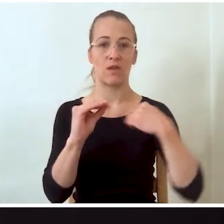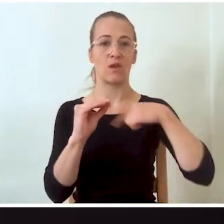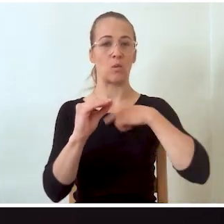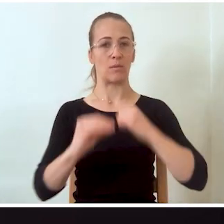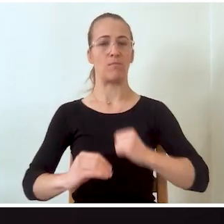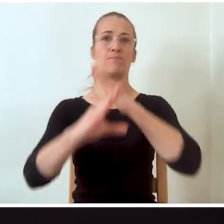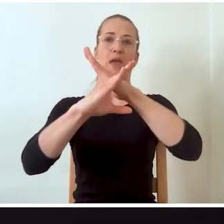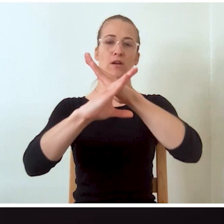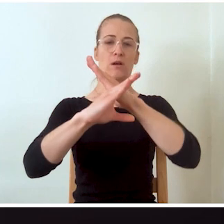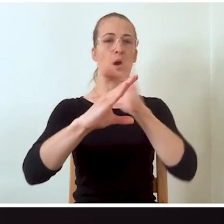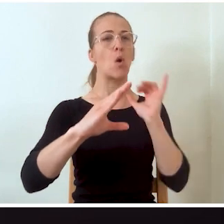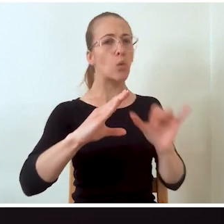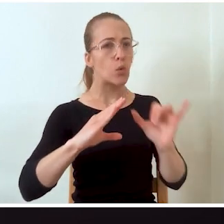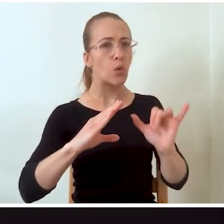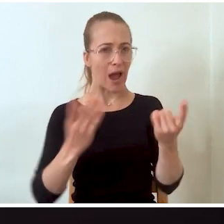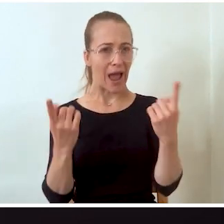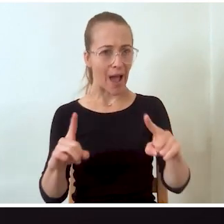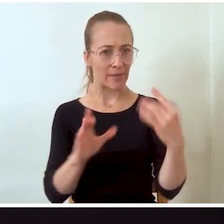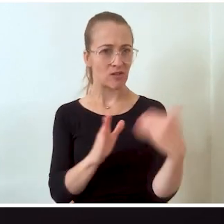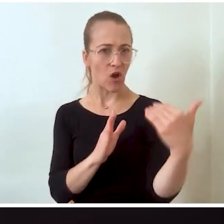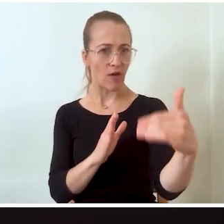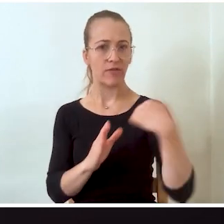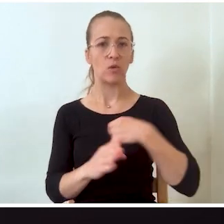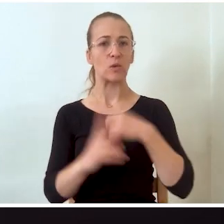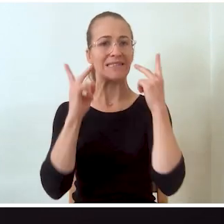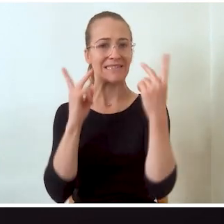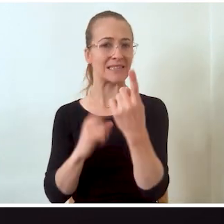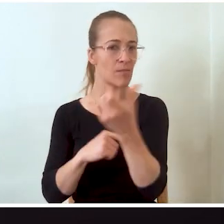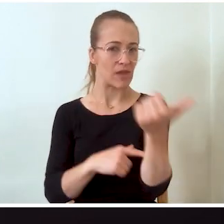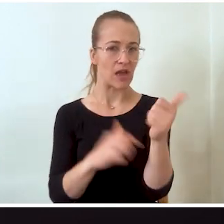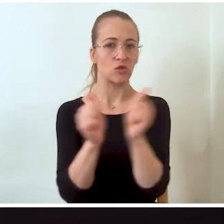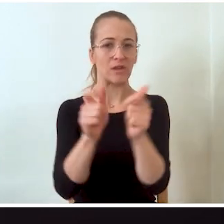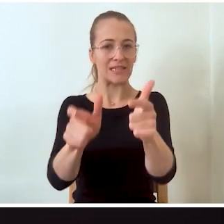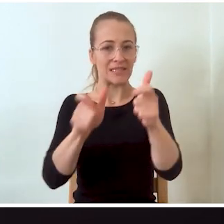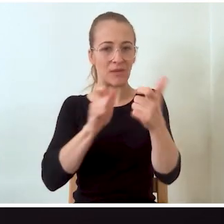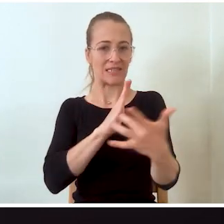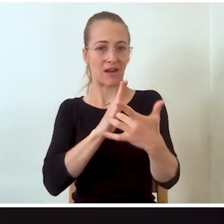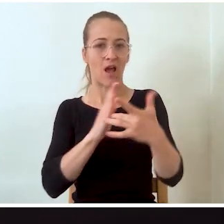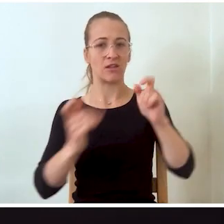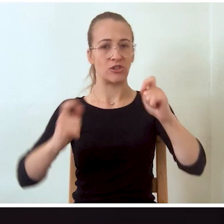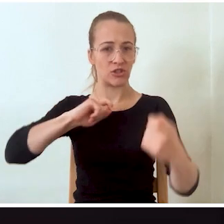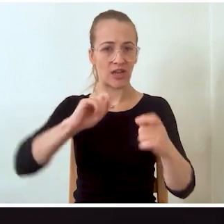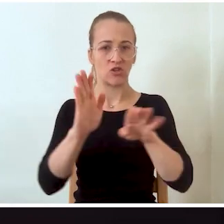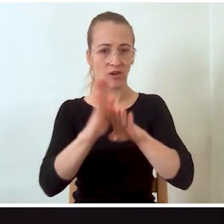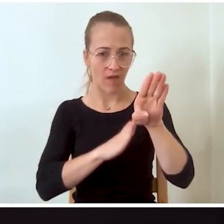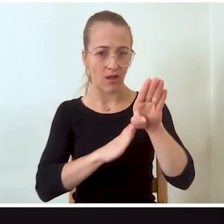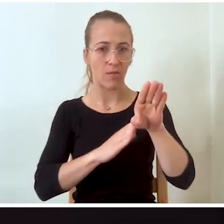because that happens often, right? We see something else, and with the speed of technology, even we see something that's like,